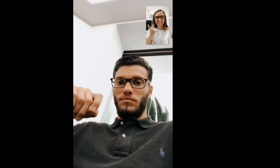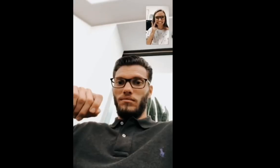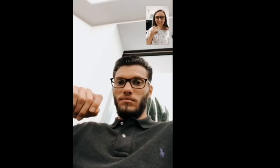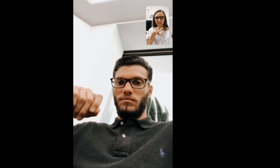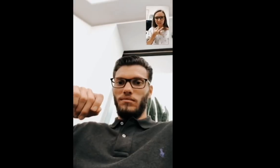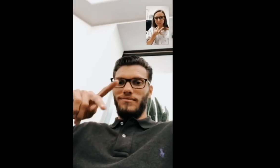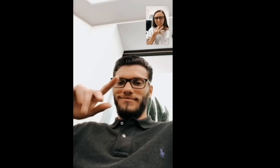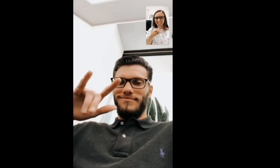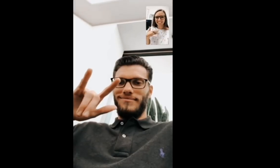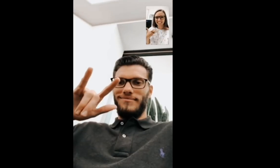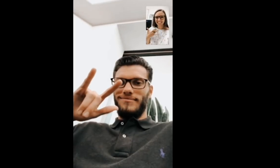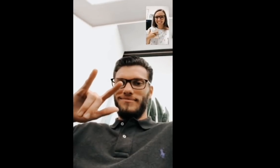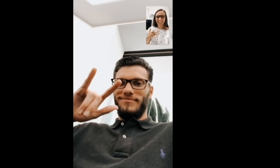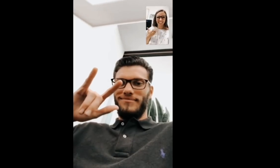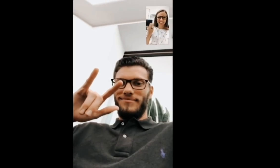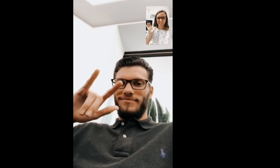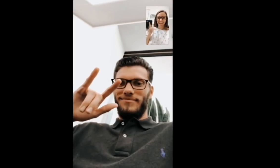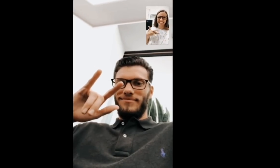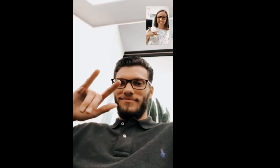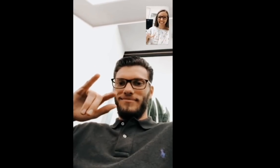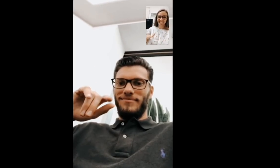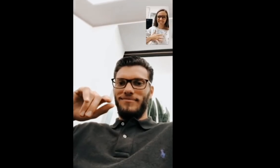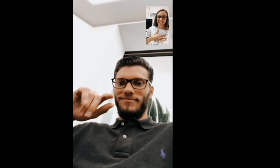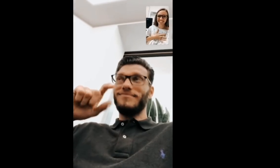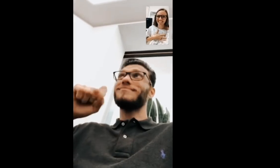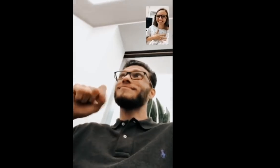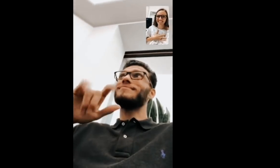See you soon! Okay LOVE YOU! I am excited.